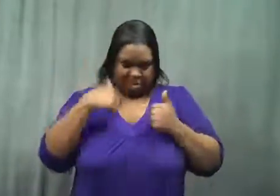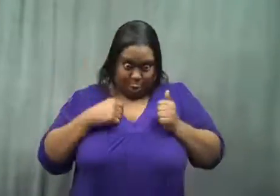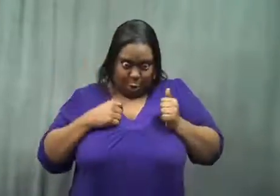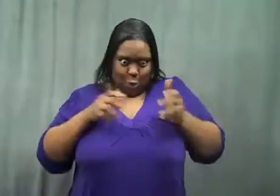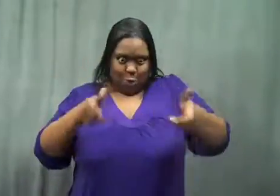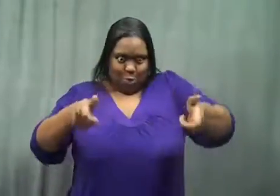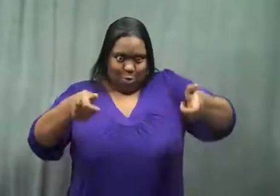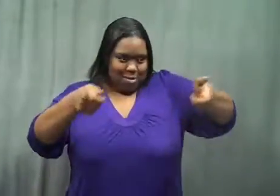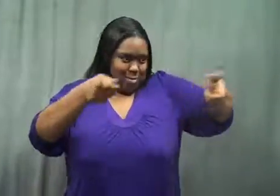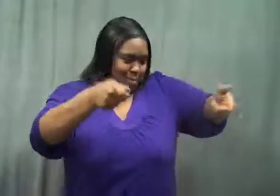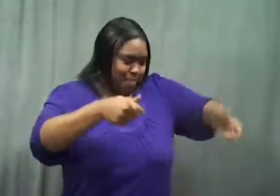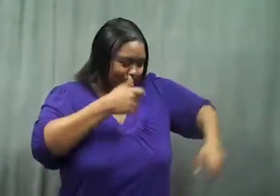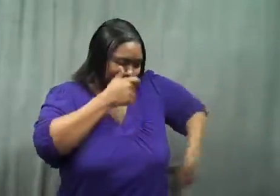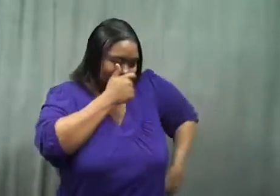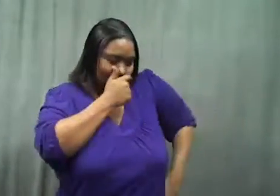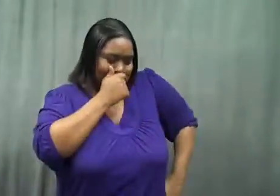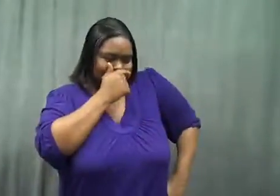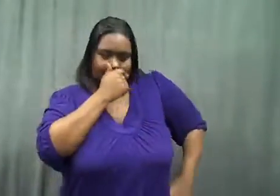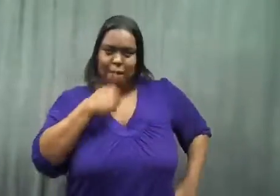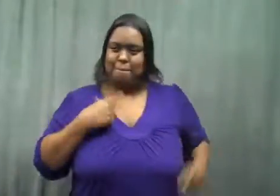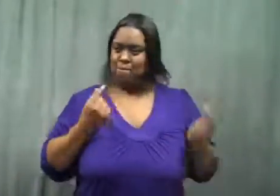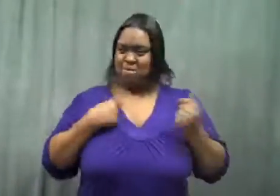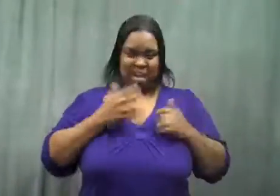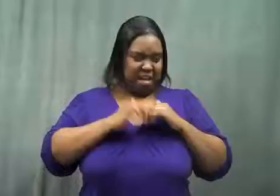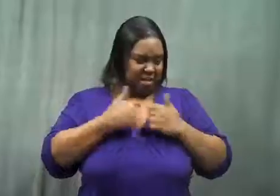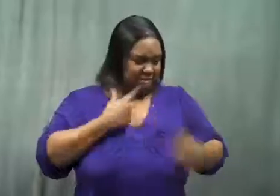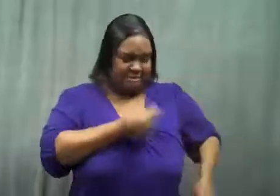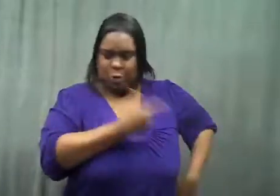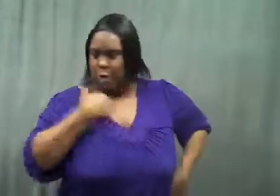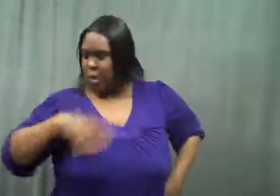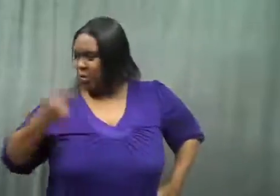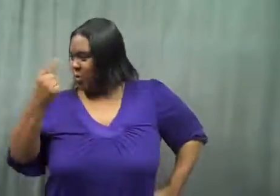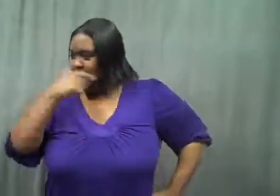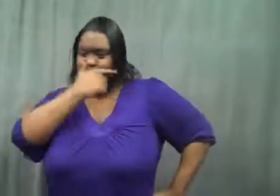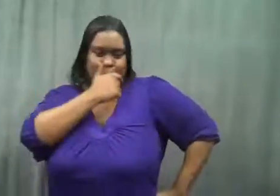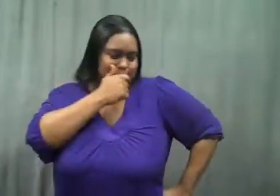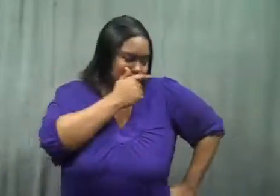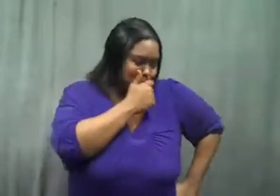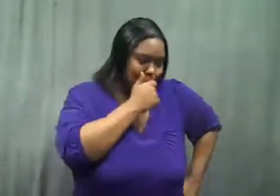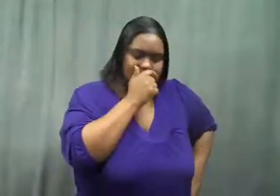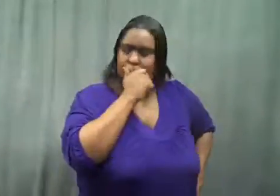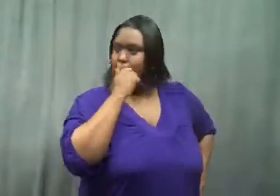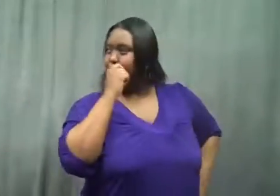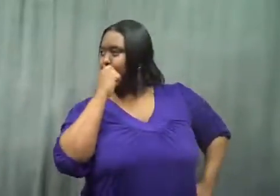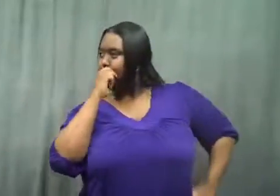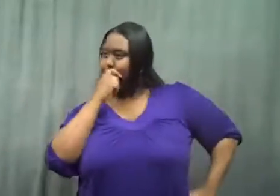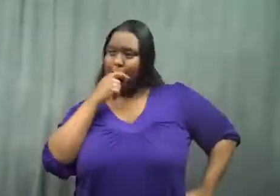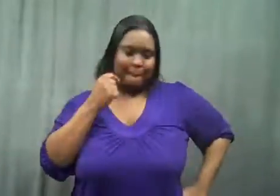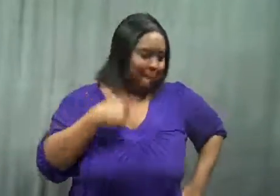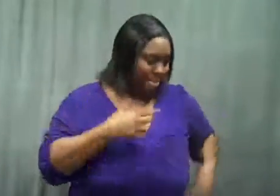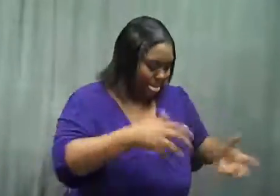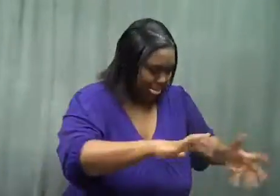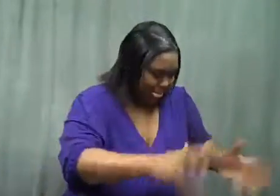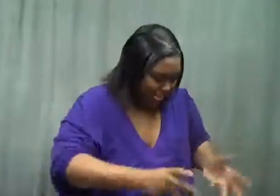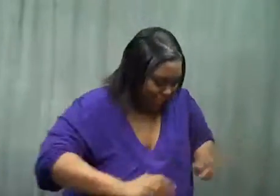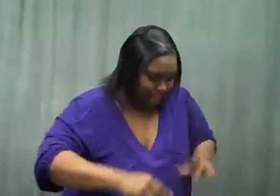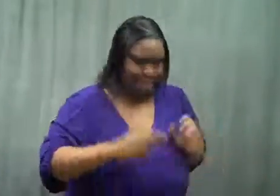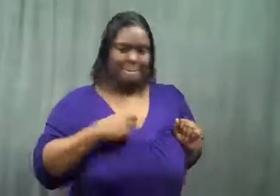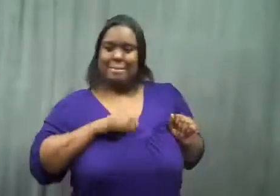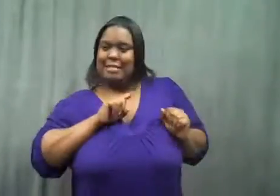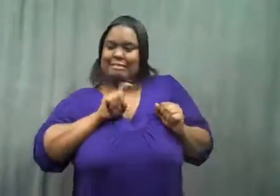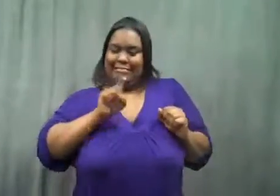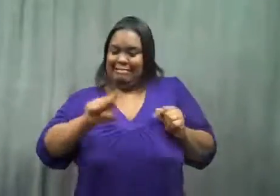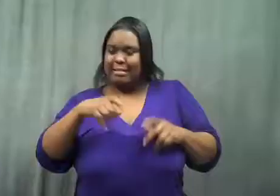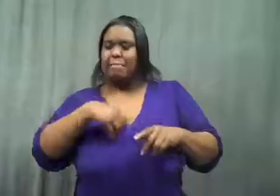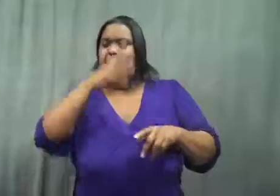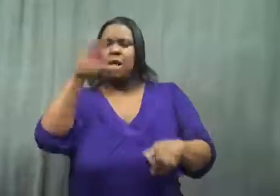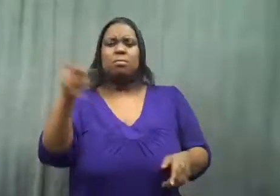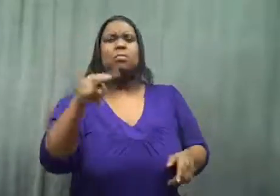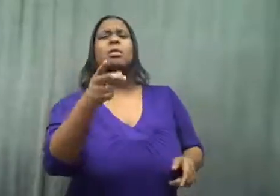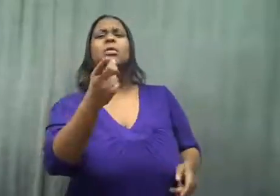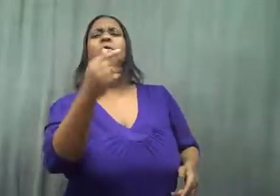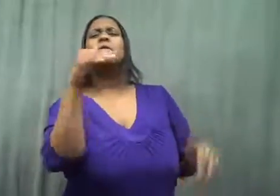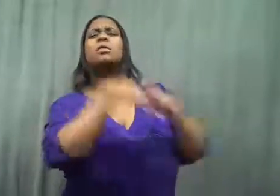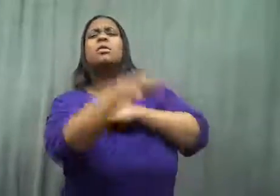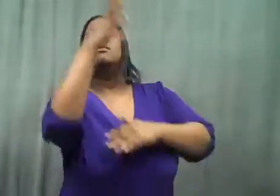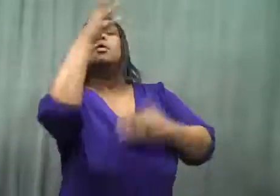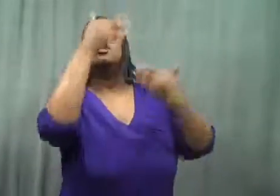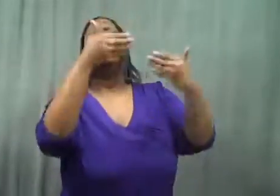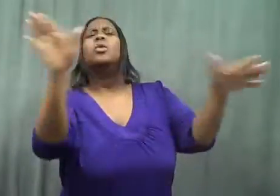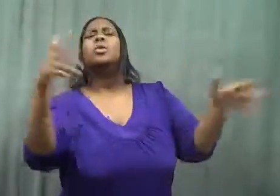Now to get it out of here. I rolled them up, then mom asked what I was doing in there.